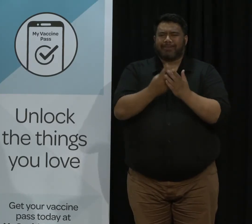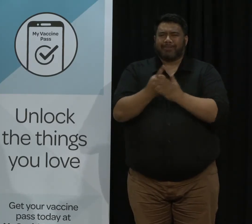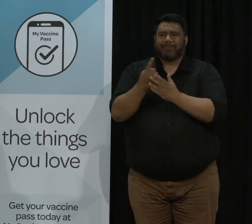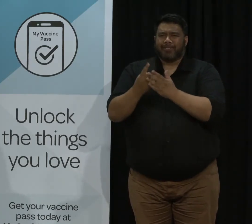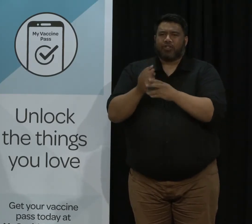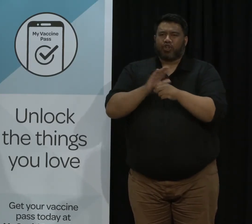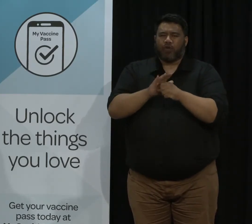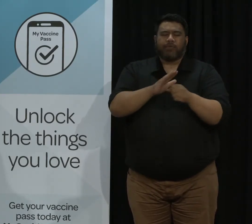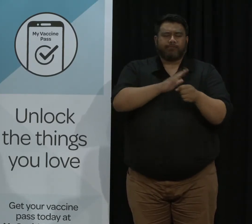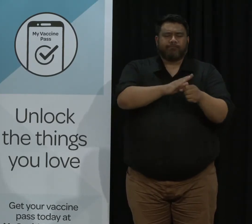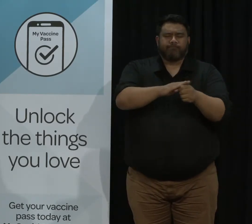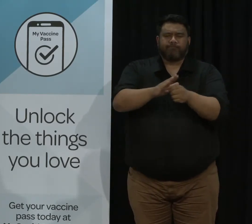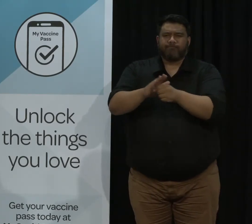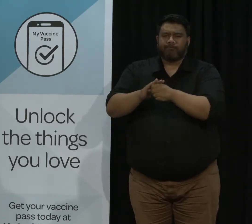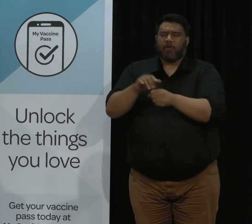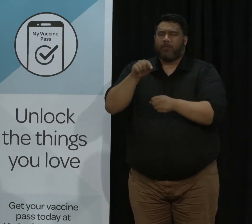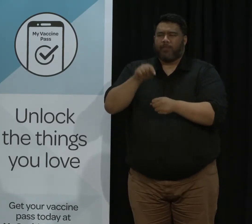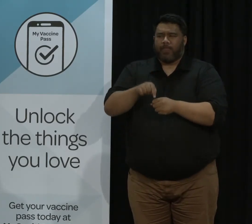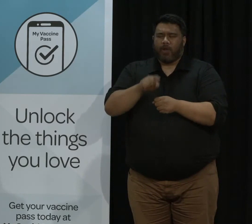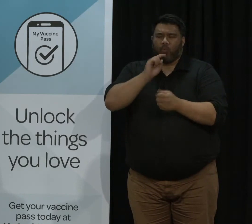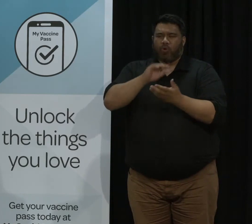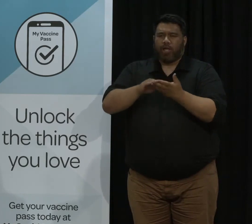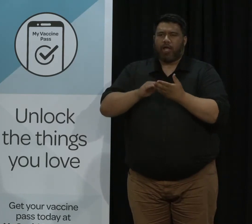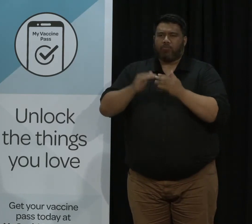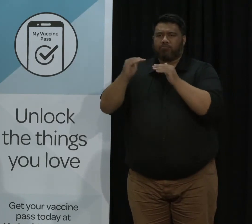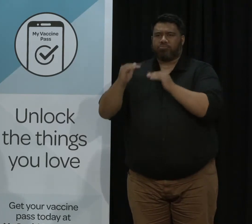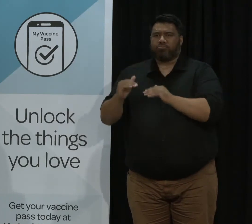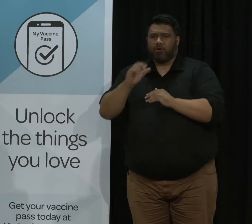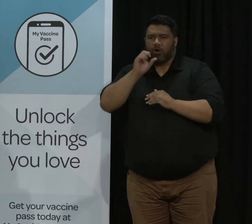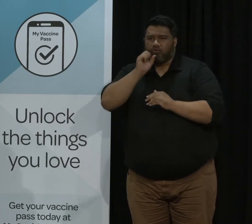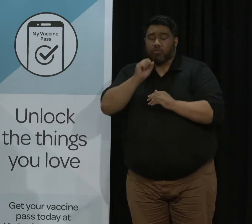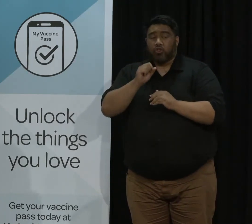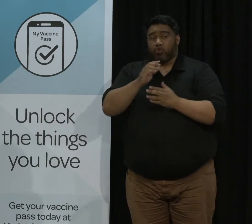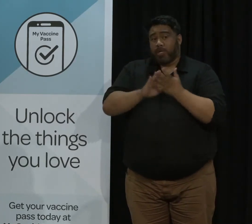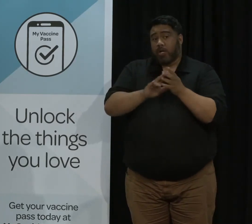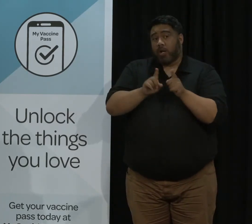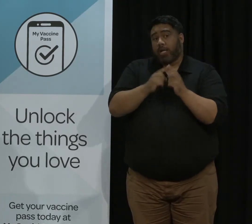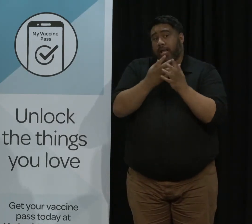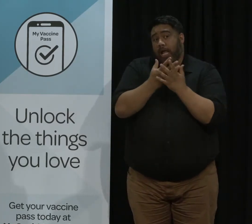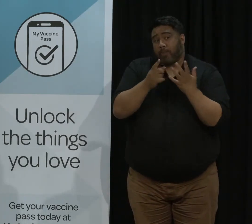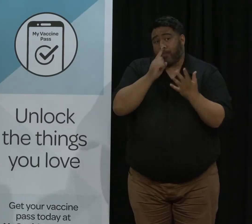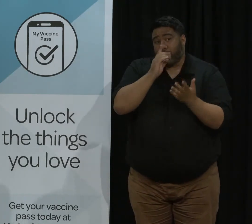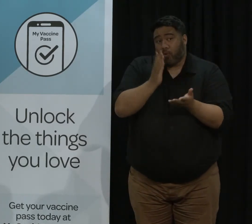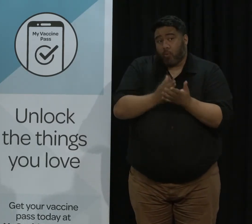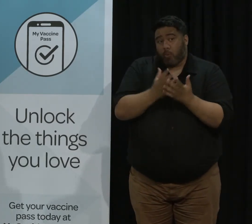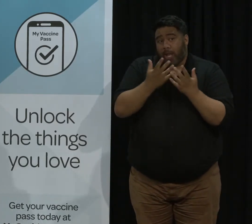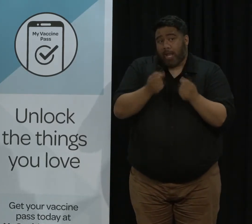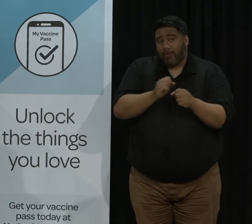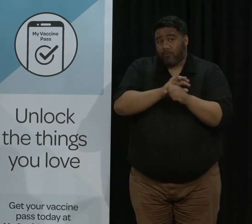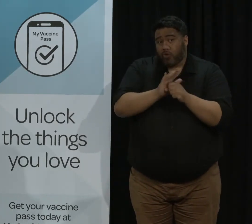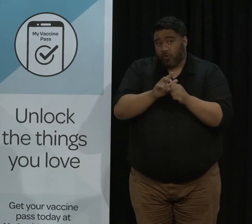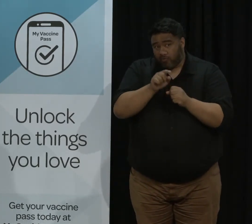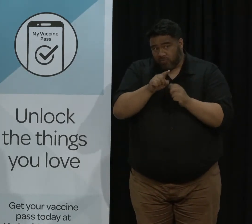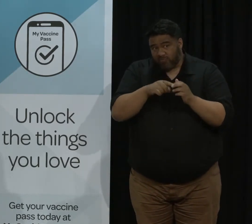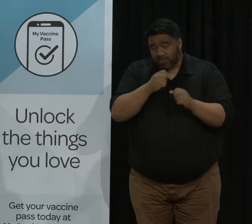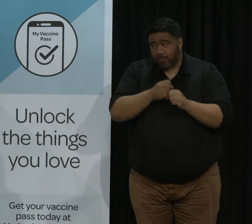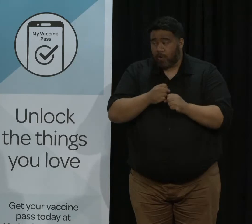incredible job for them in relation to the out break and just the ongoing outbreak management. So that's what we